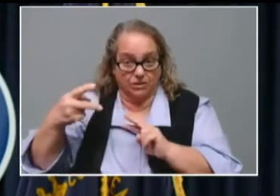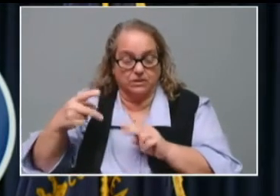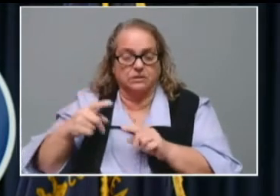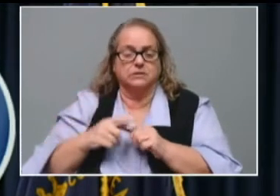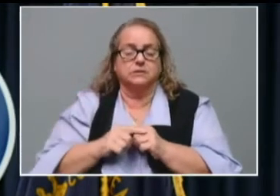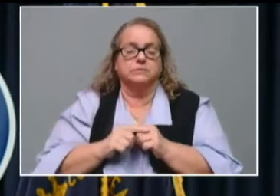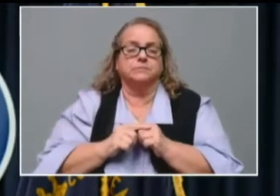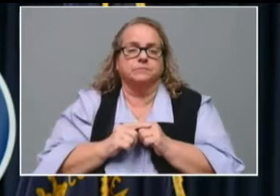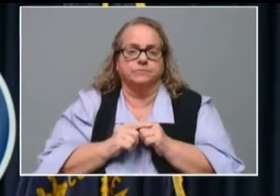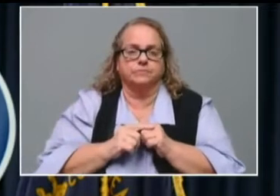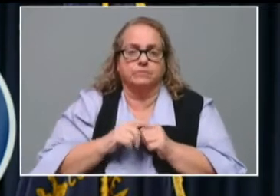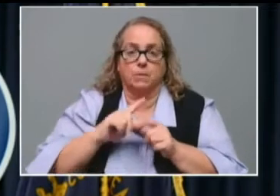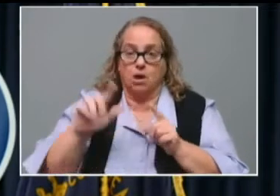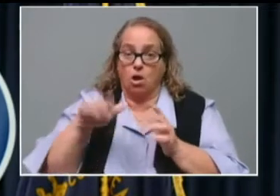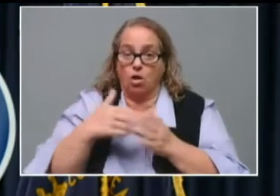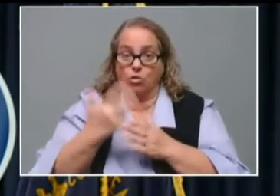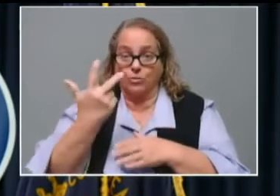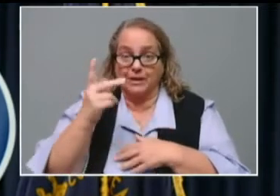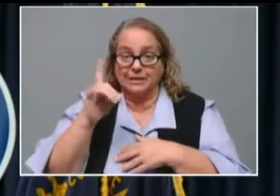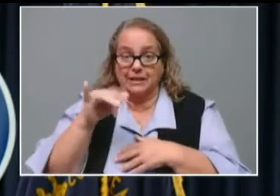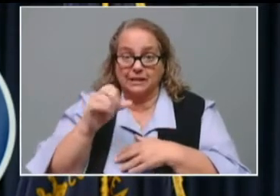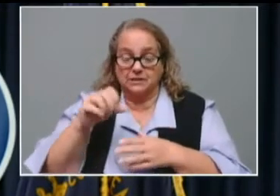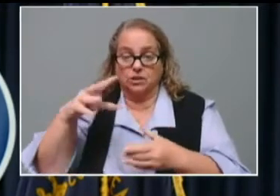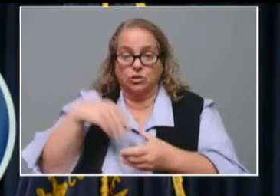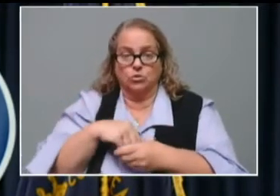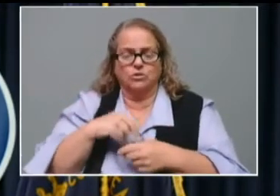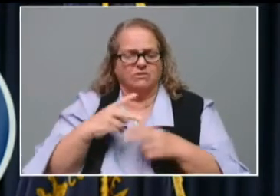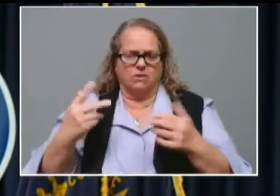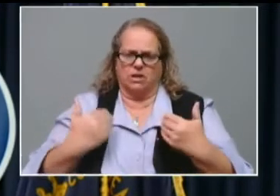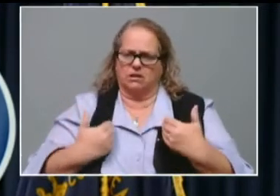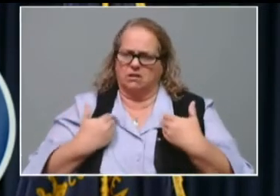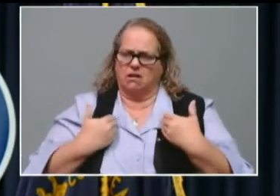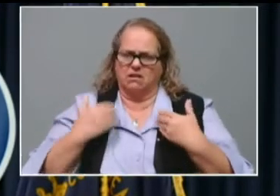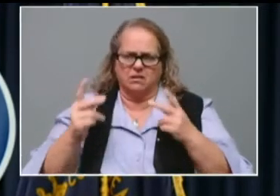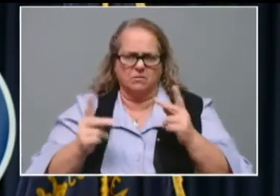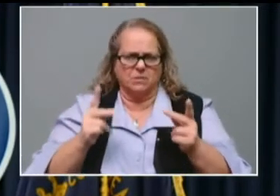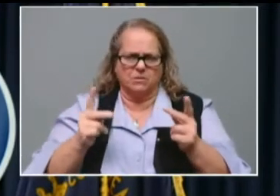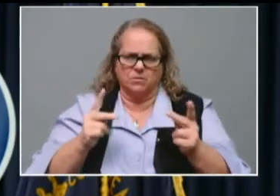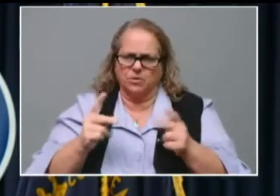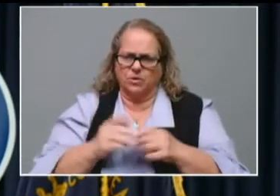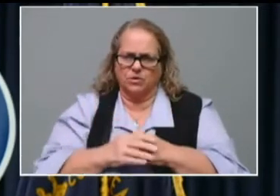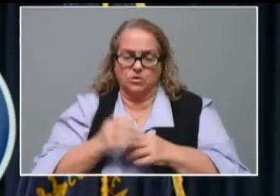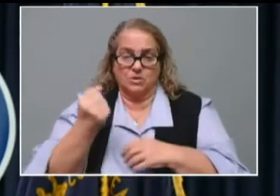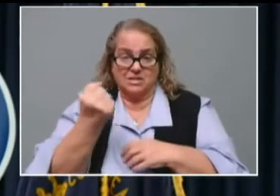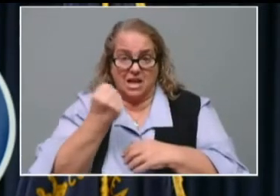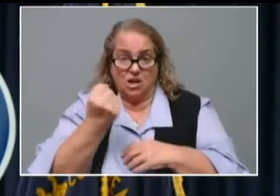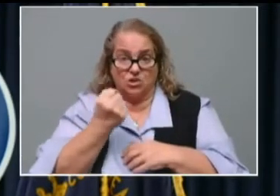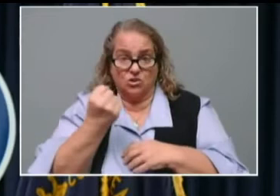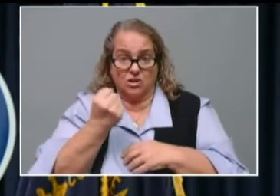three days include really young people. So Saturday's was a 47 year old man